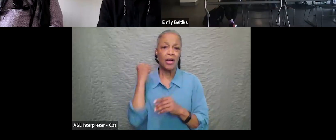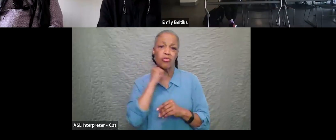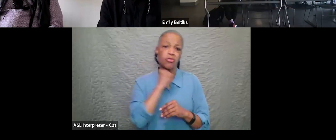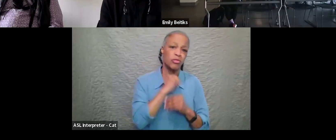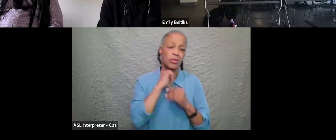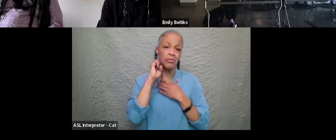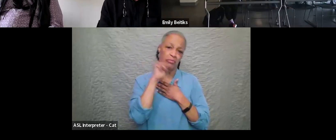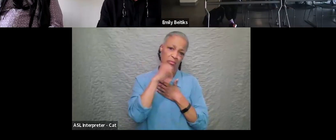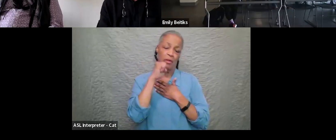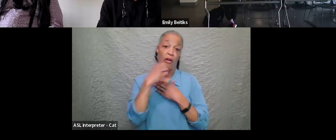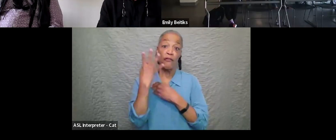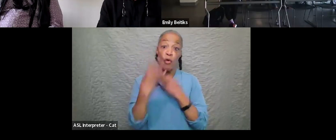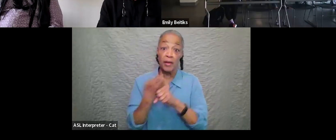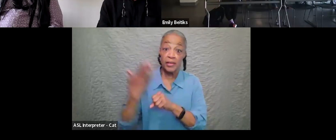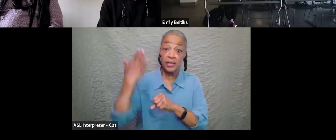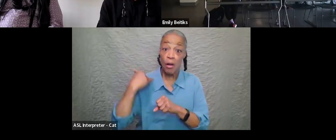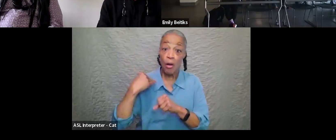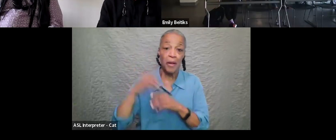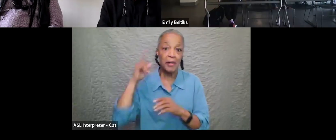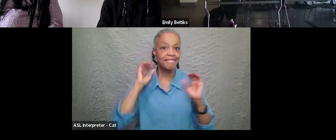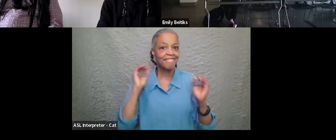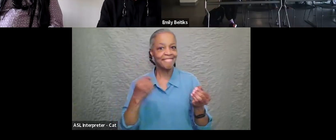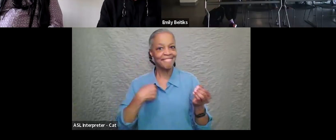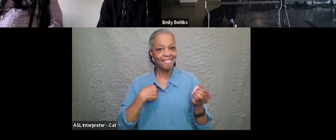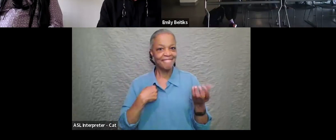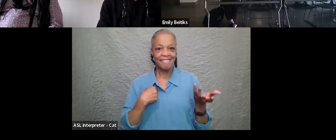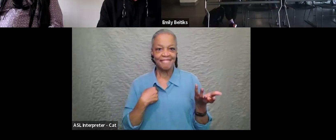and I hadn't heard anything about it. All of which really alarmed me.